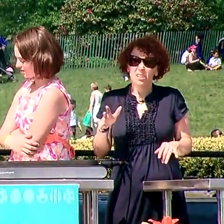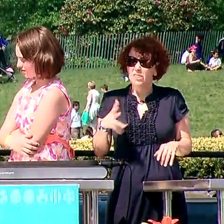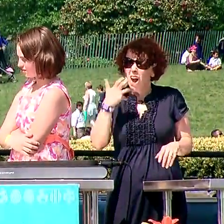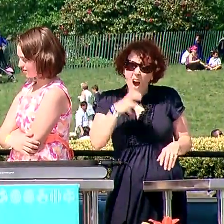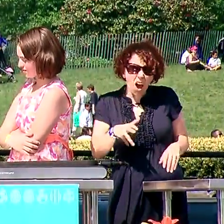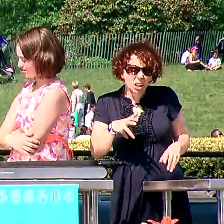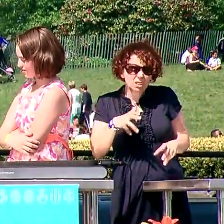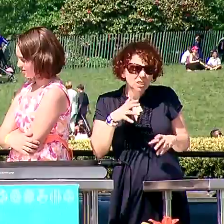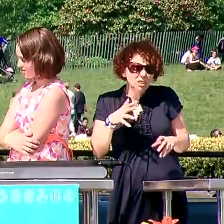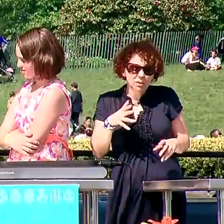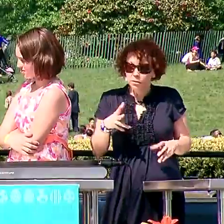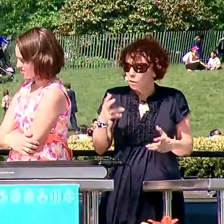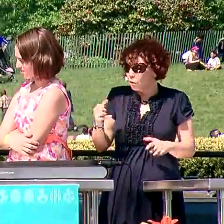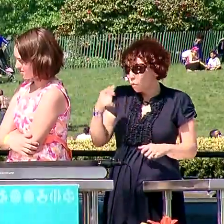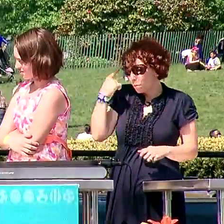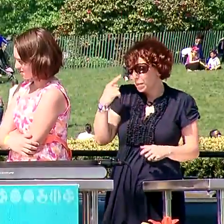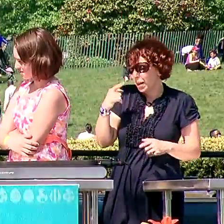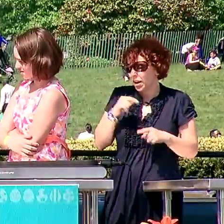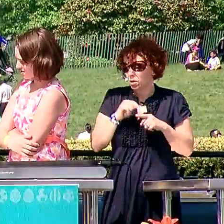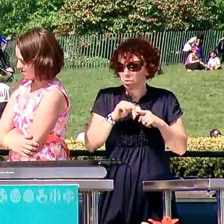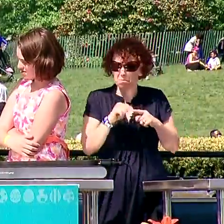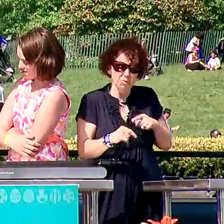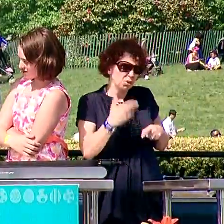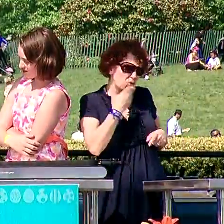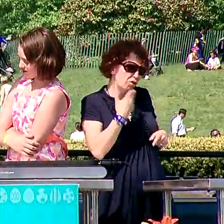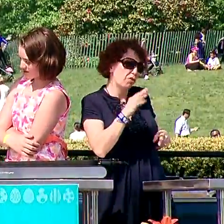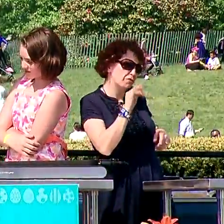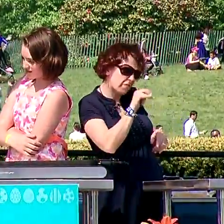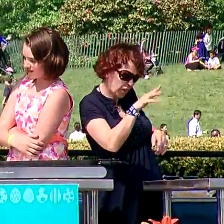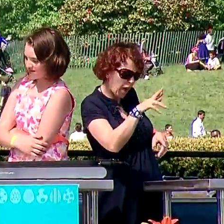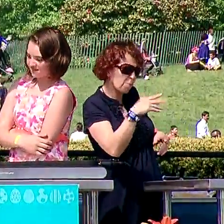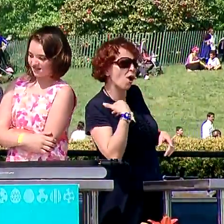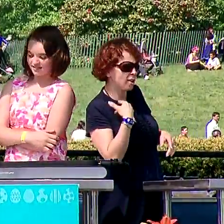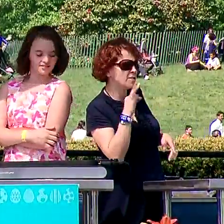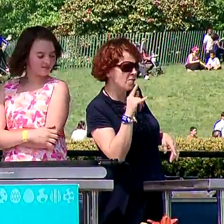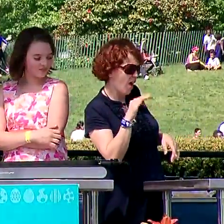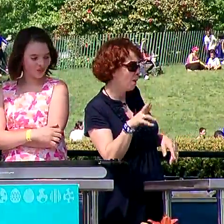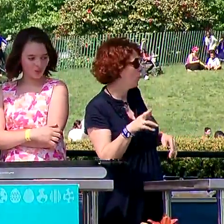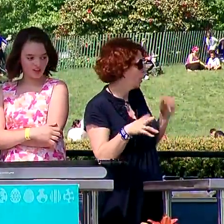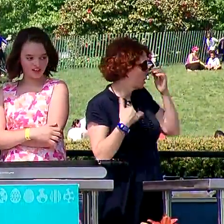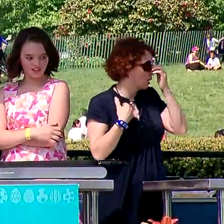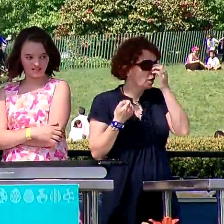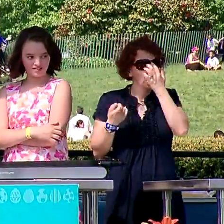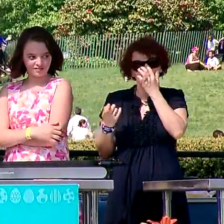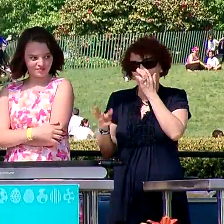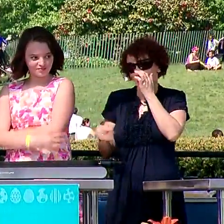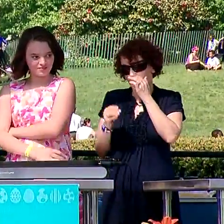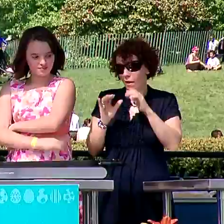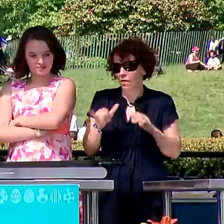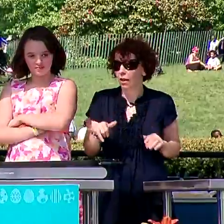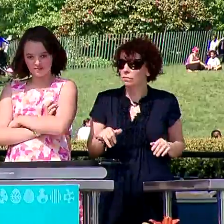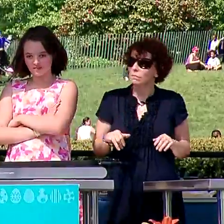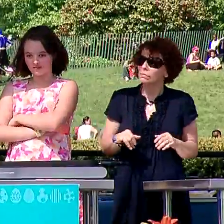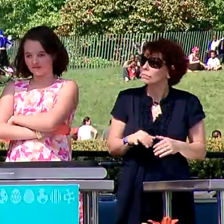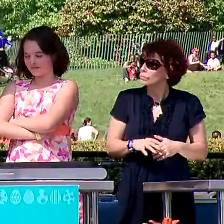Do you want black beans? It's good for fiber. Okay? So let's push a little bit of that in there.